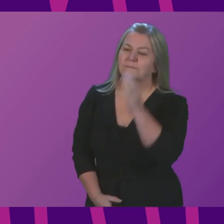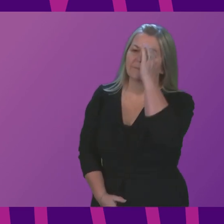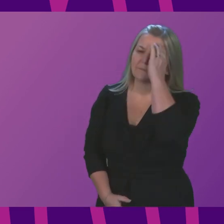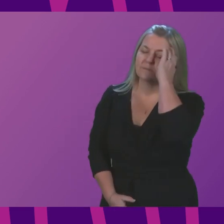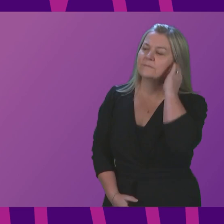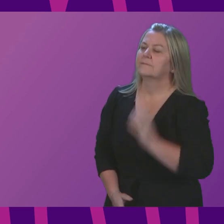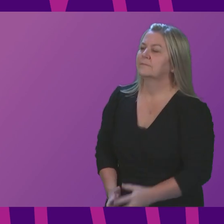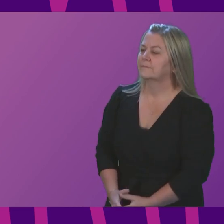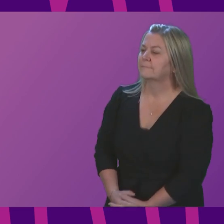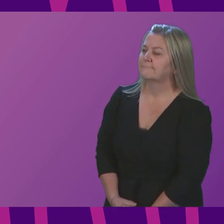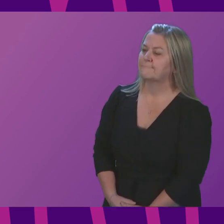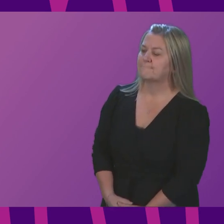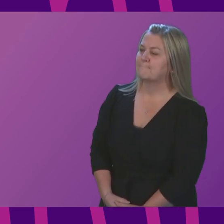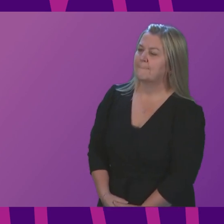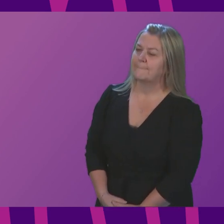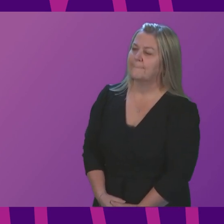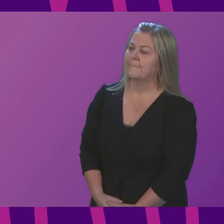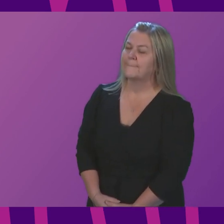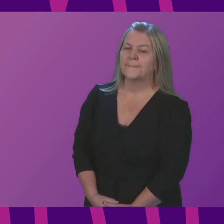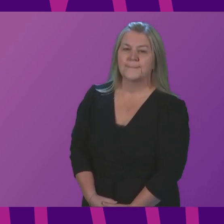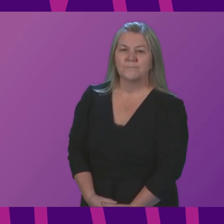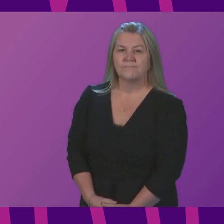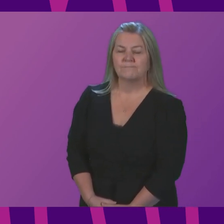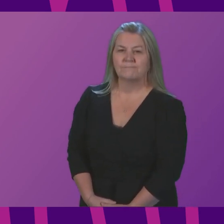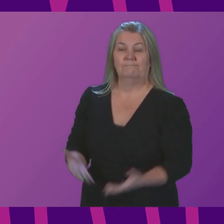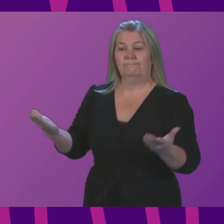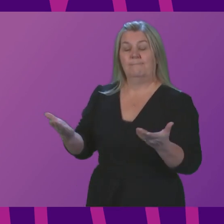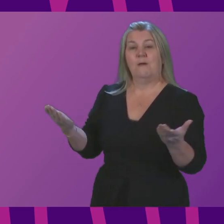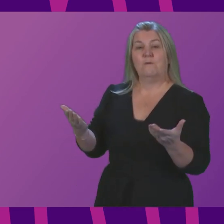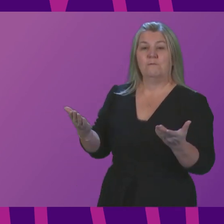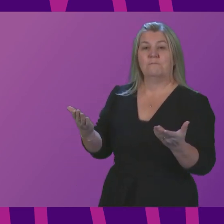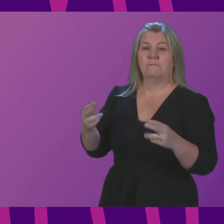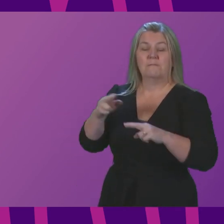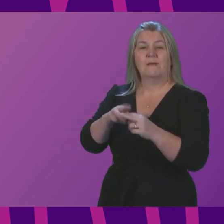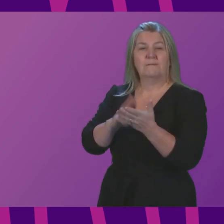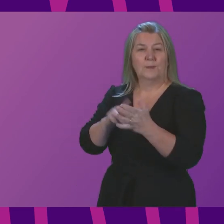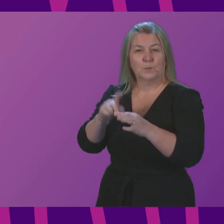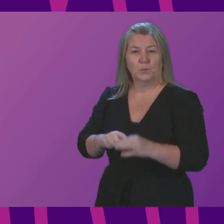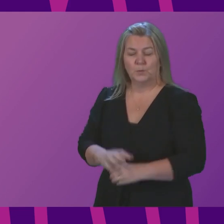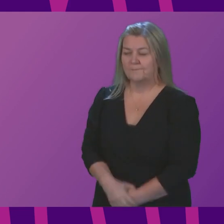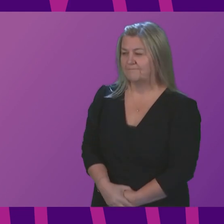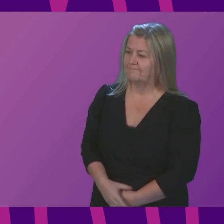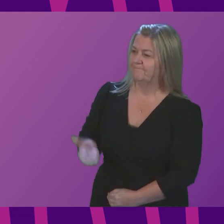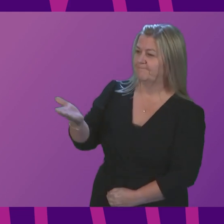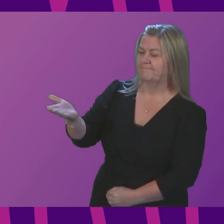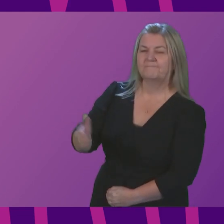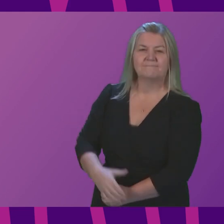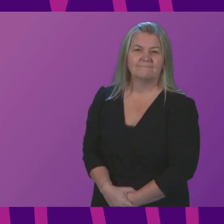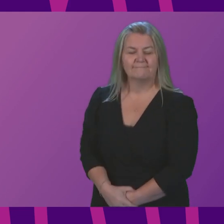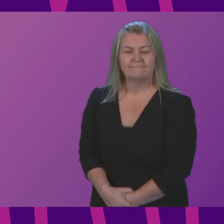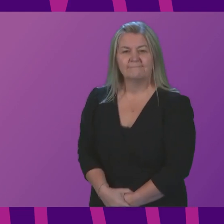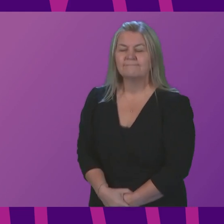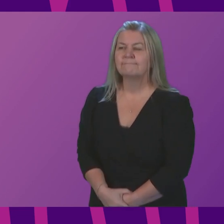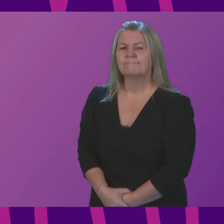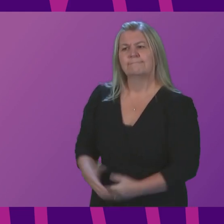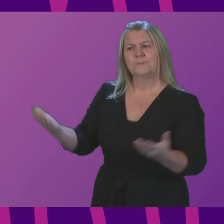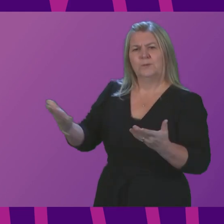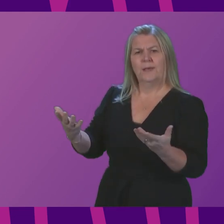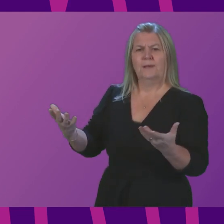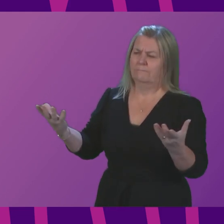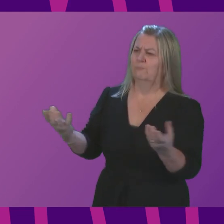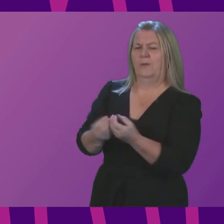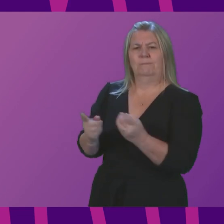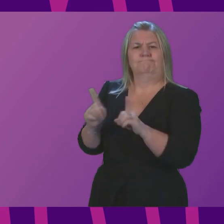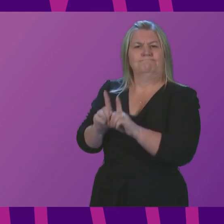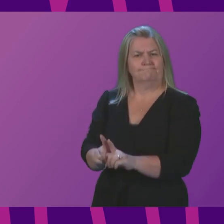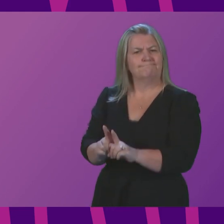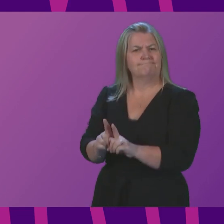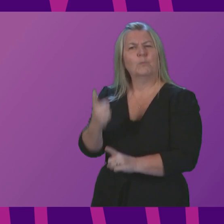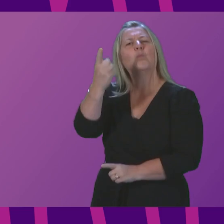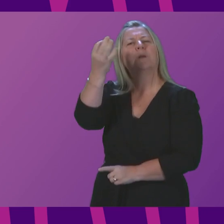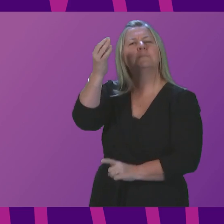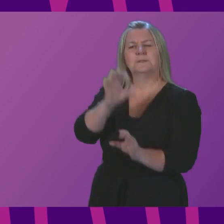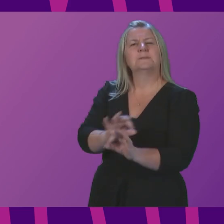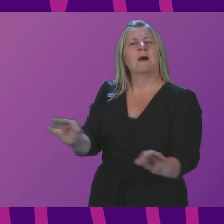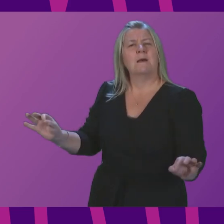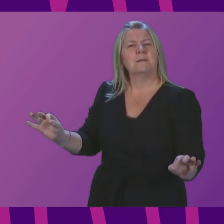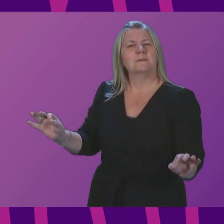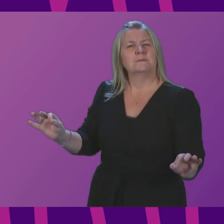Today, we stood together in a minute’s silence to mark international violence against women